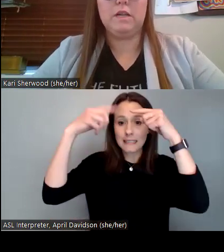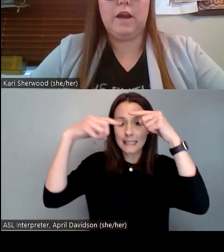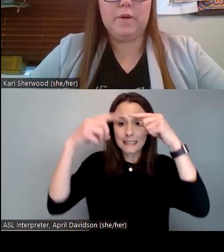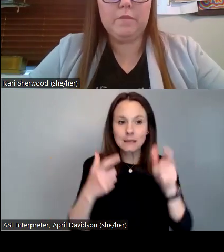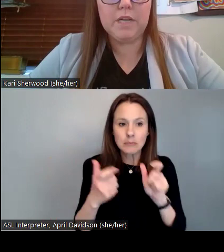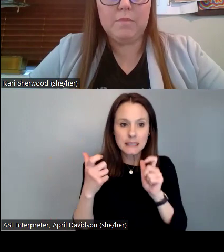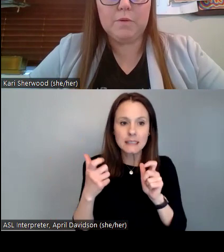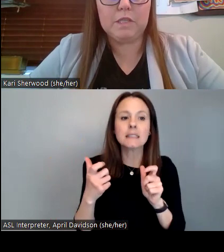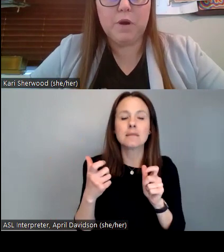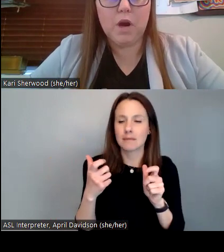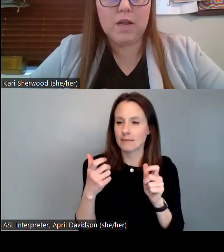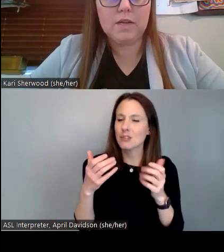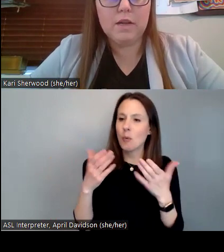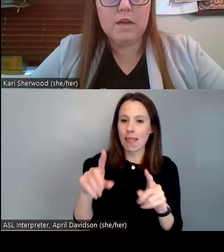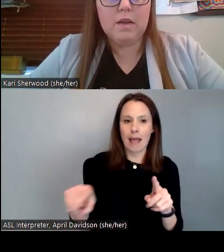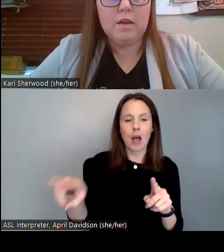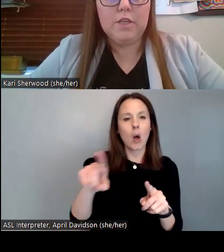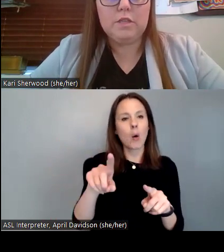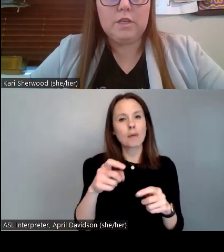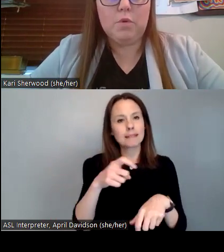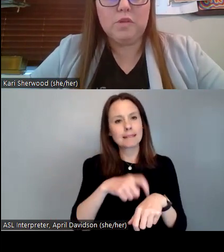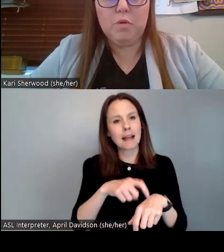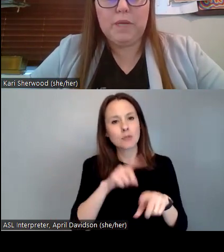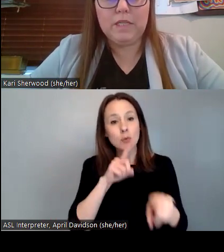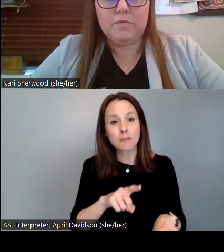allowing them time to respond, using multiple means of